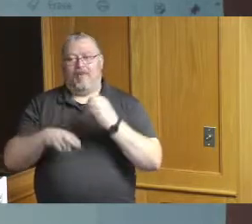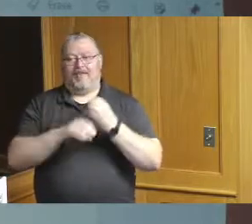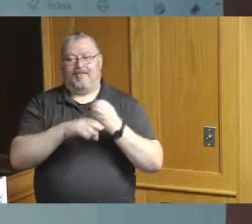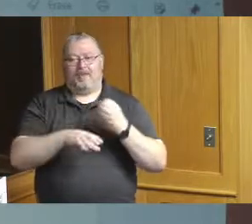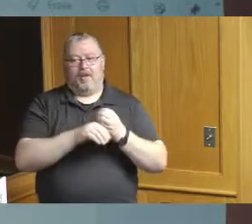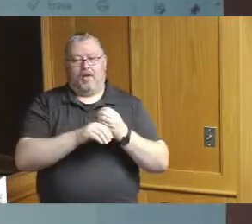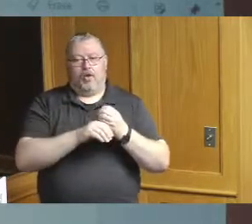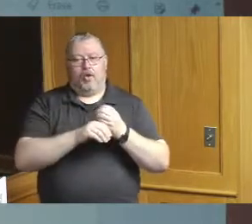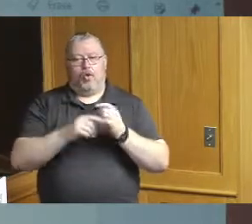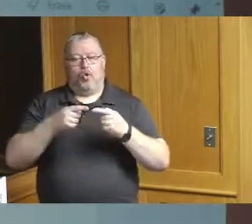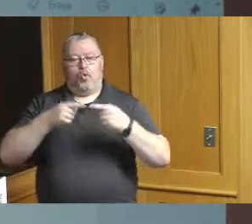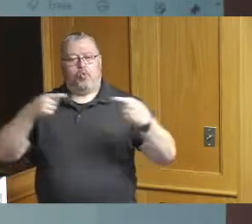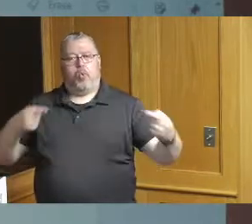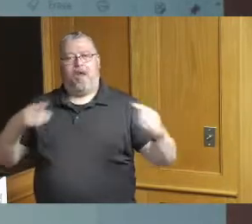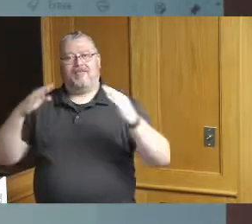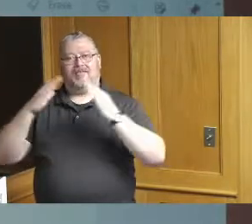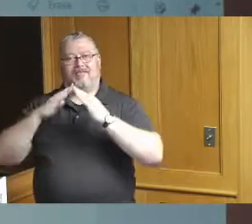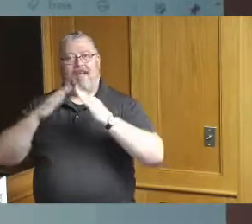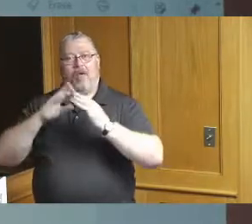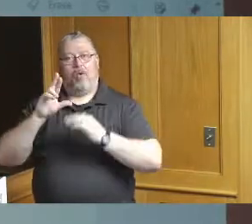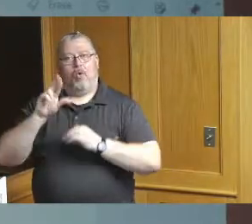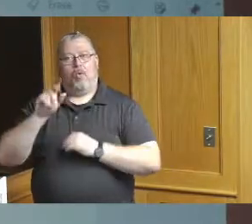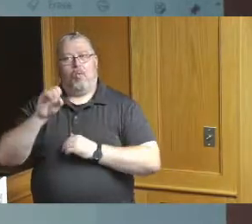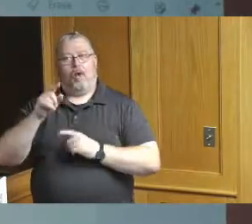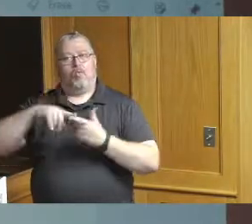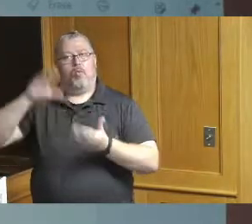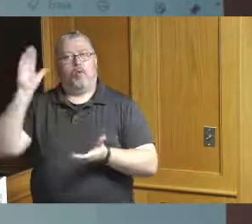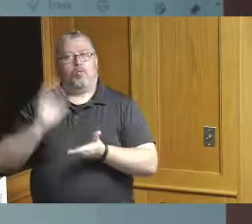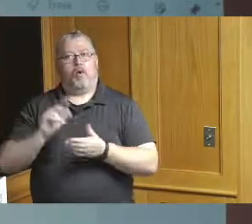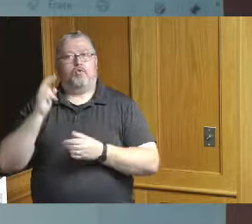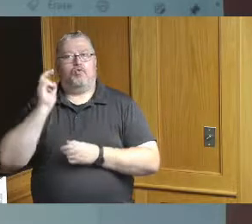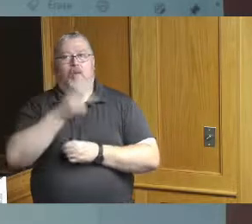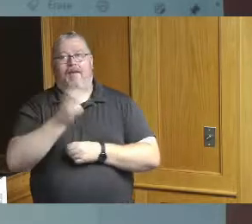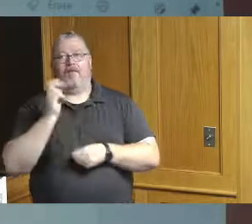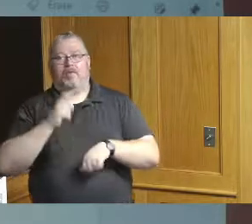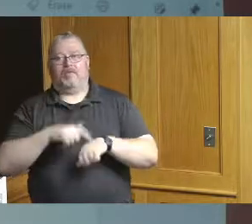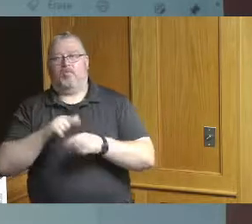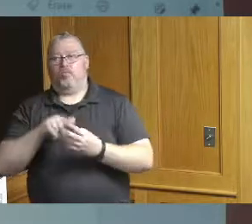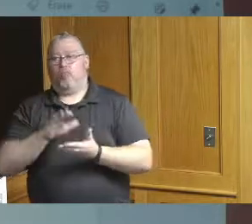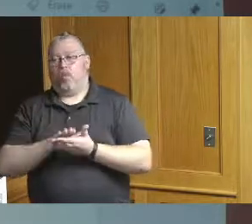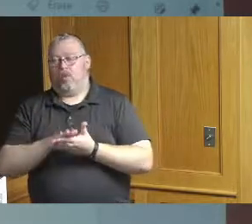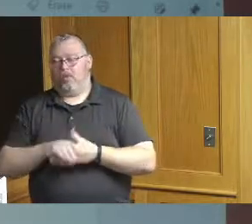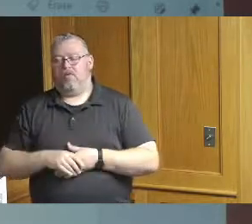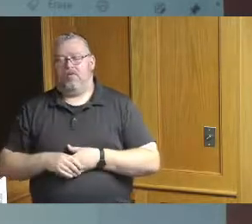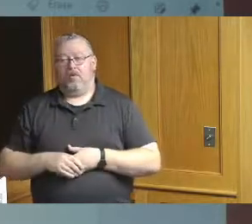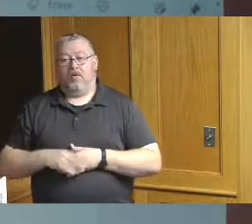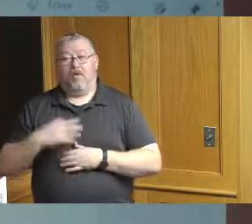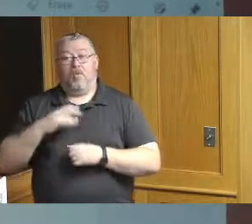routes so that we could reduce their travel time to get to and from school um we made nine uh